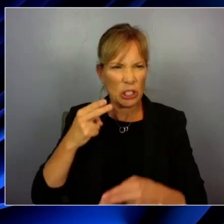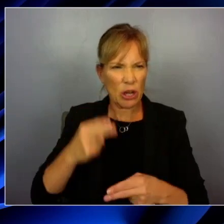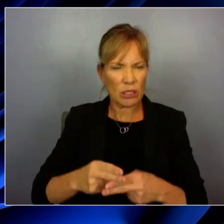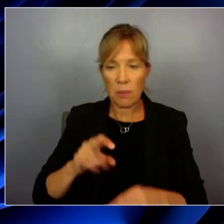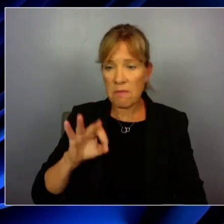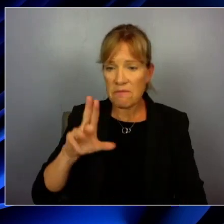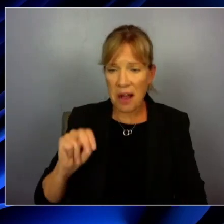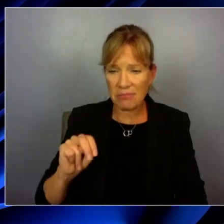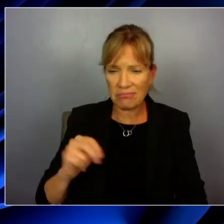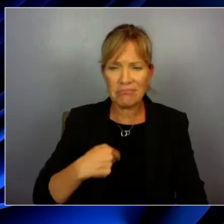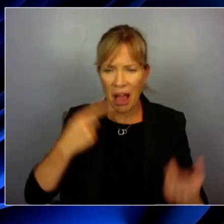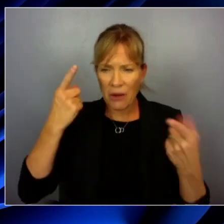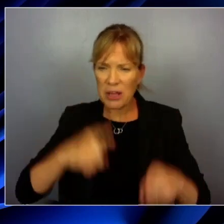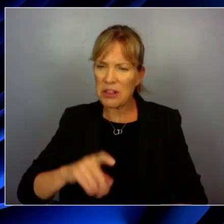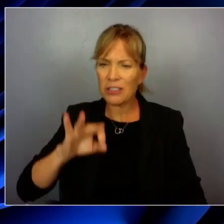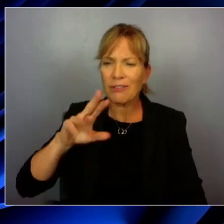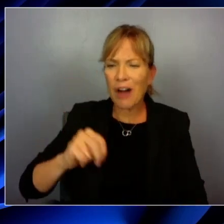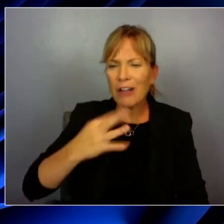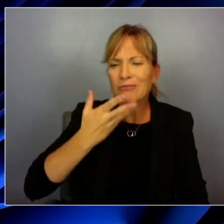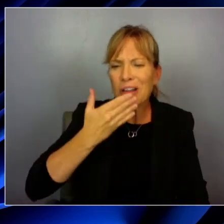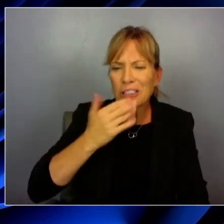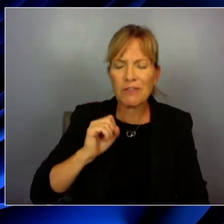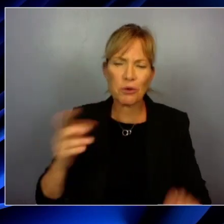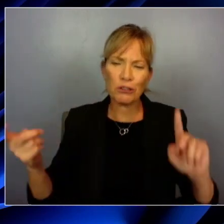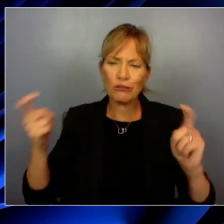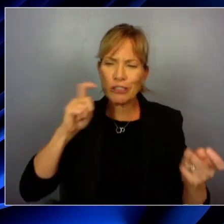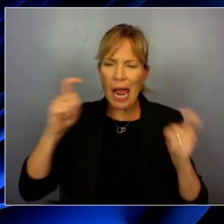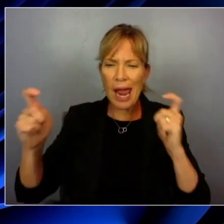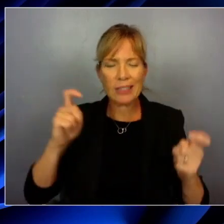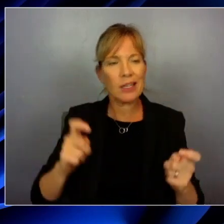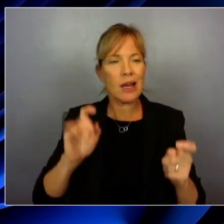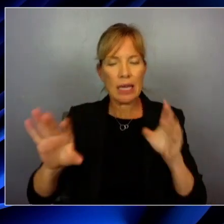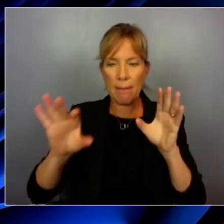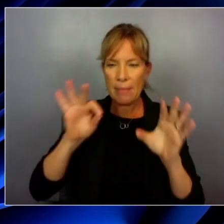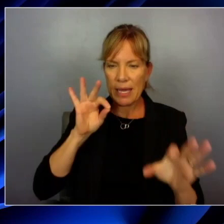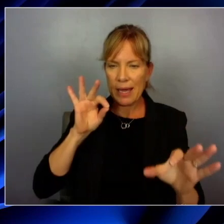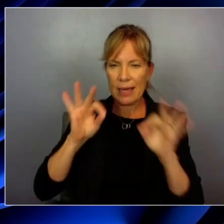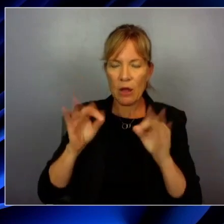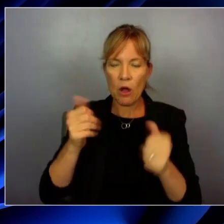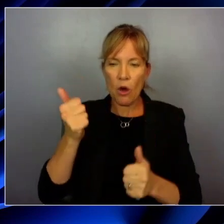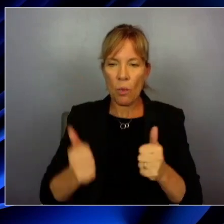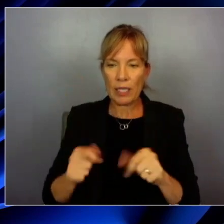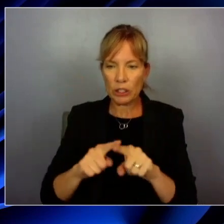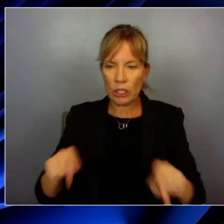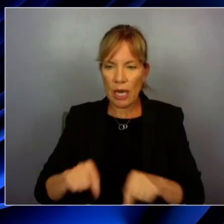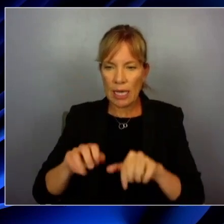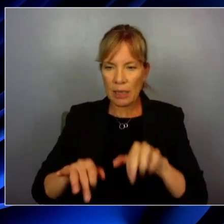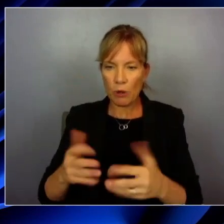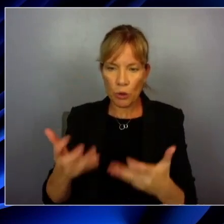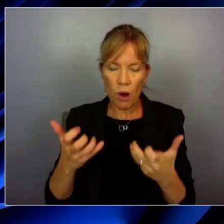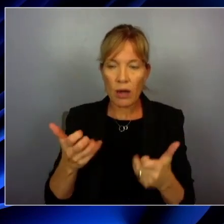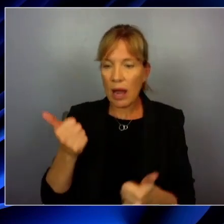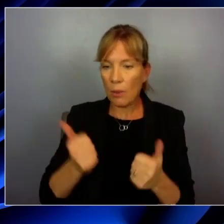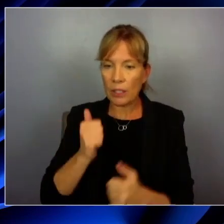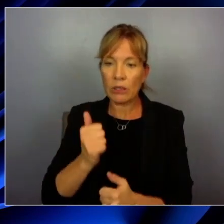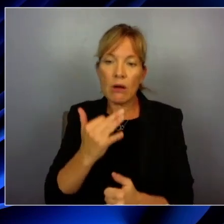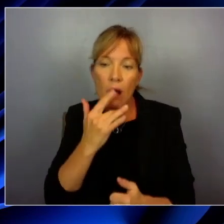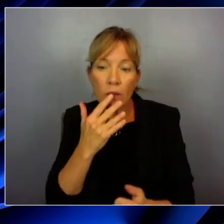They're just fun colors that you can change and you can select the type of keyboard that you want and the type of color scheme that you want inside of here,